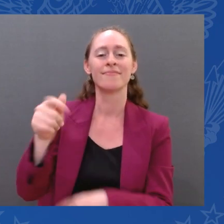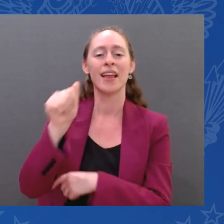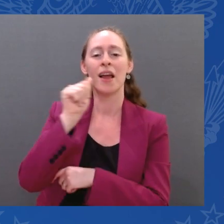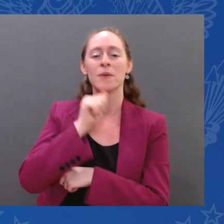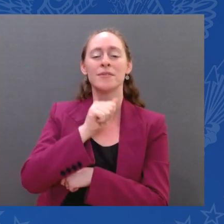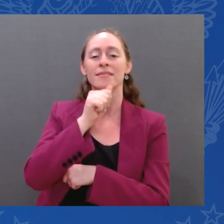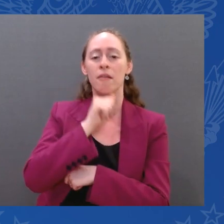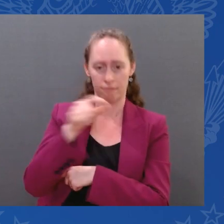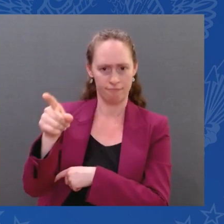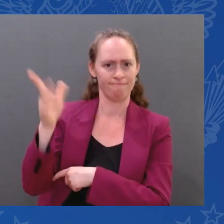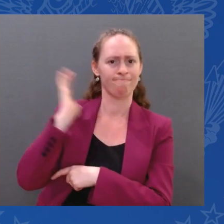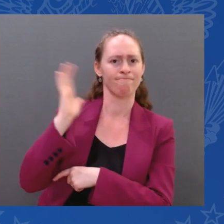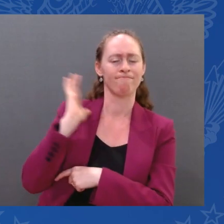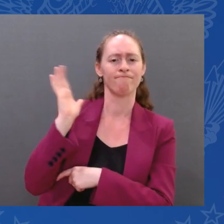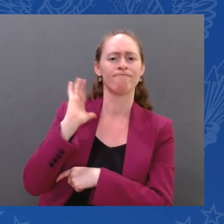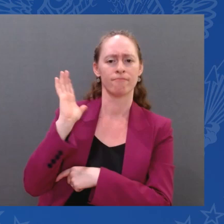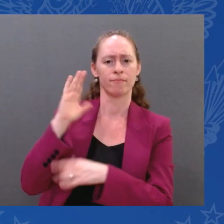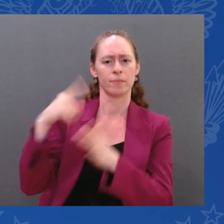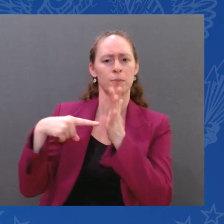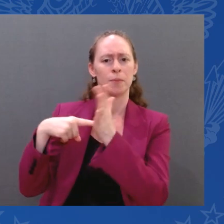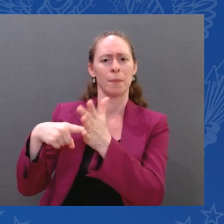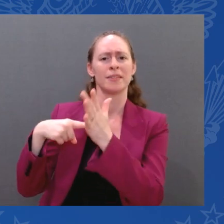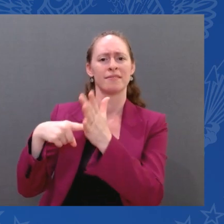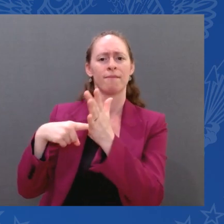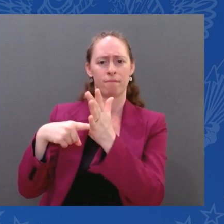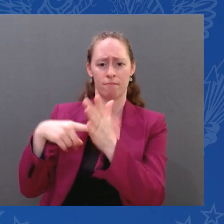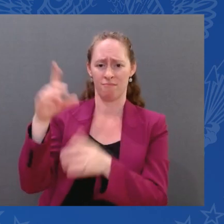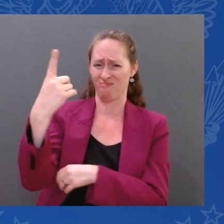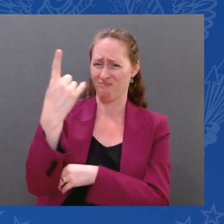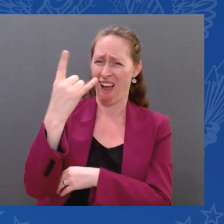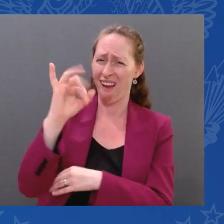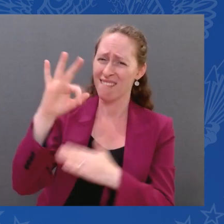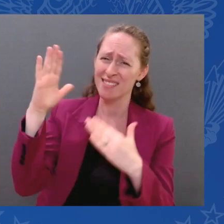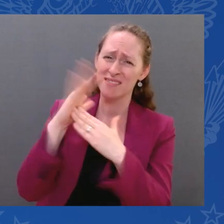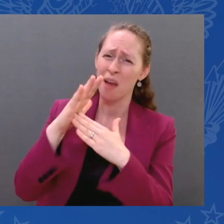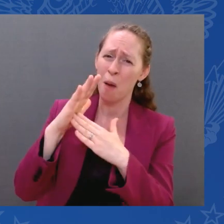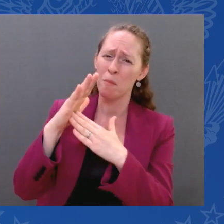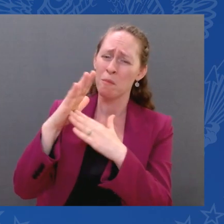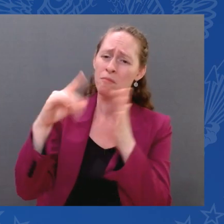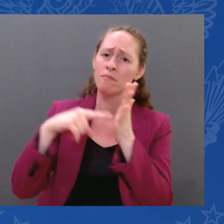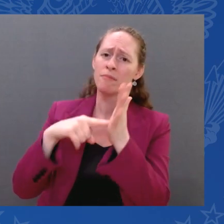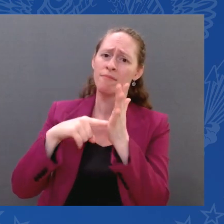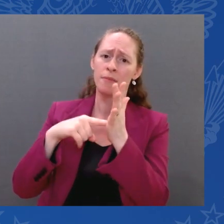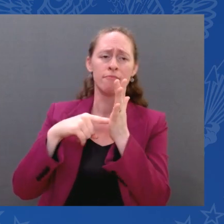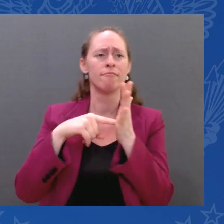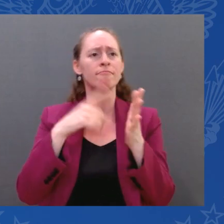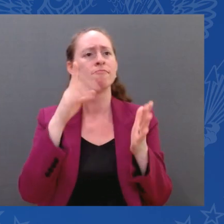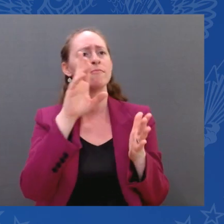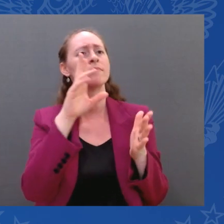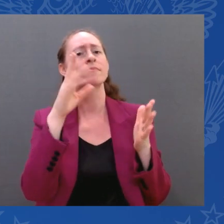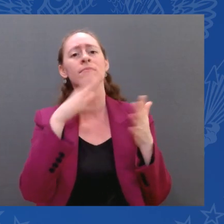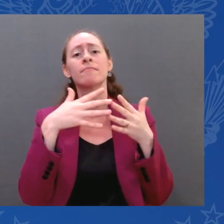Voters elected her five times to state in federal office even after that January day in 2011.